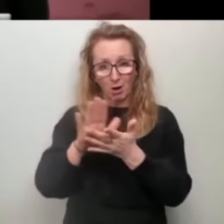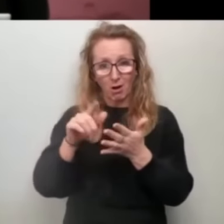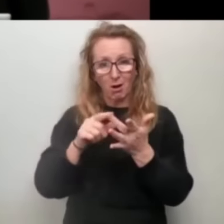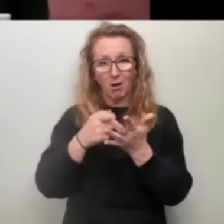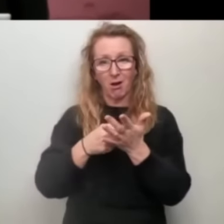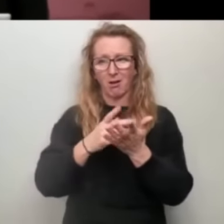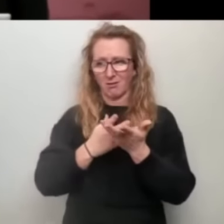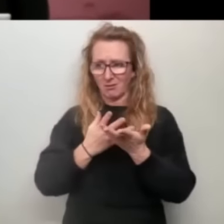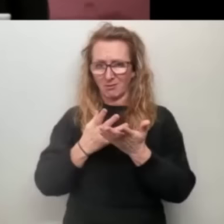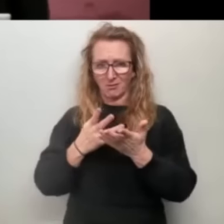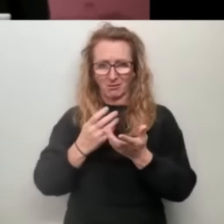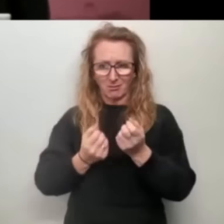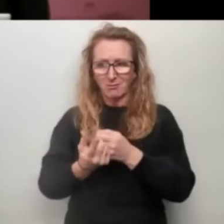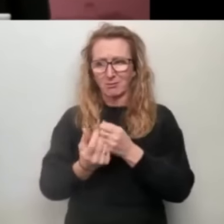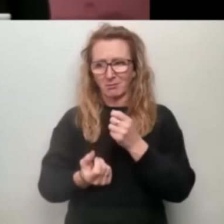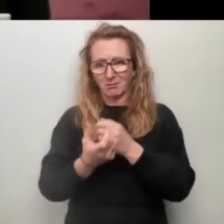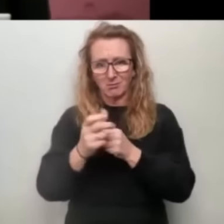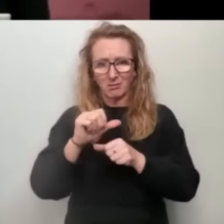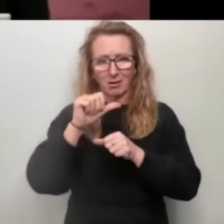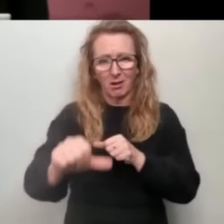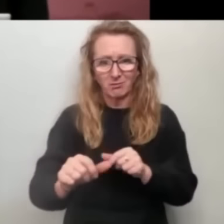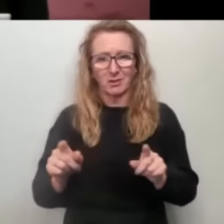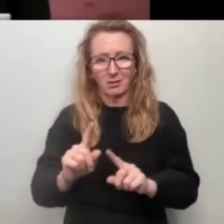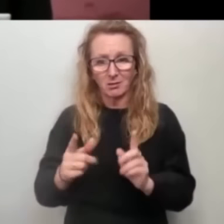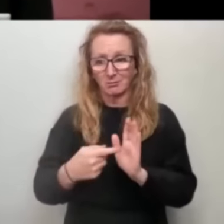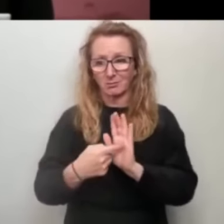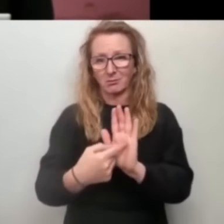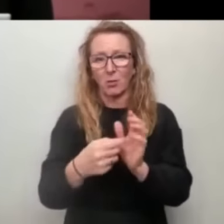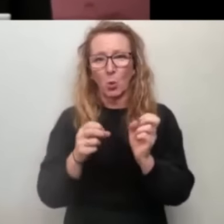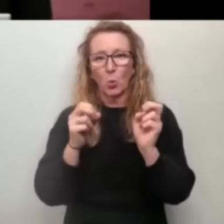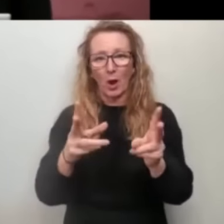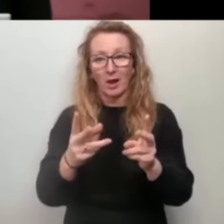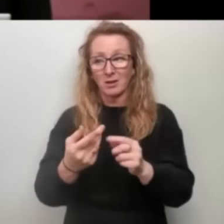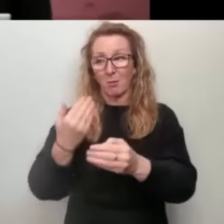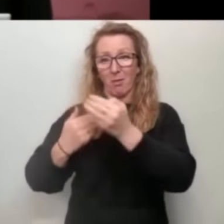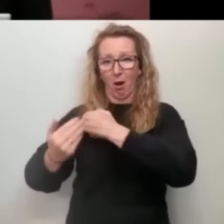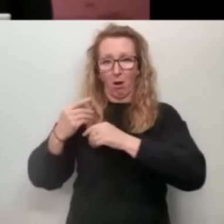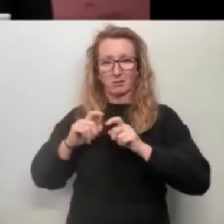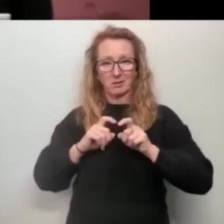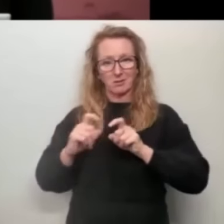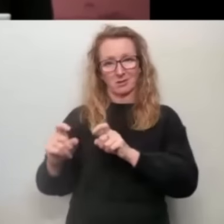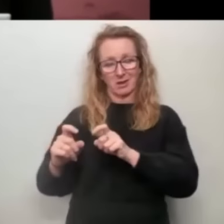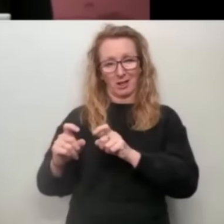and demonstrate the ways in which the past still shapes our present and our future.